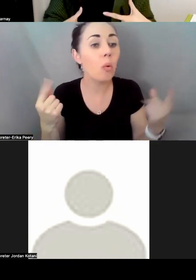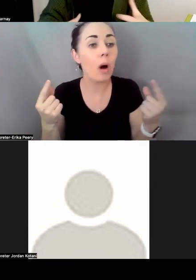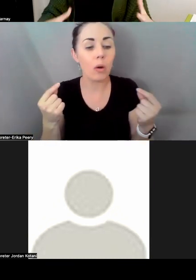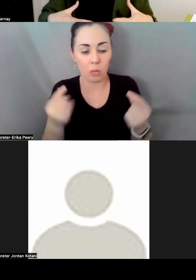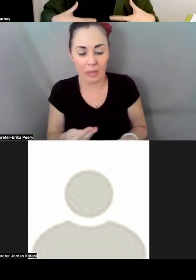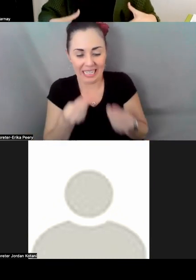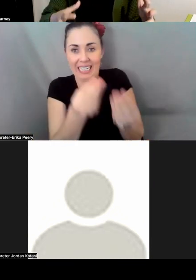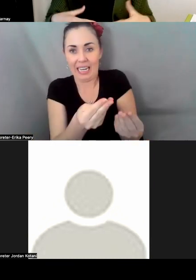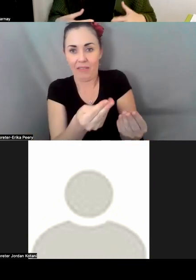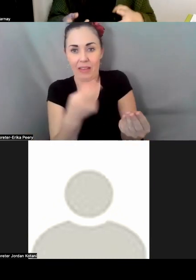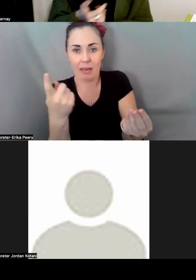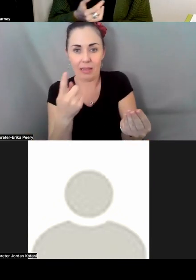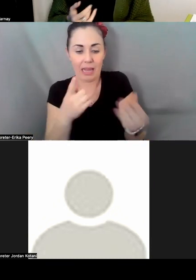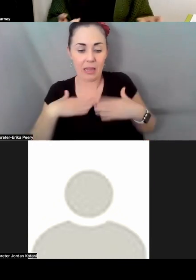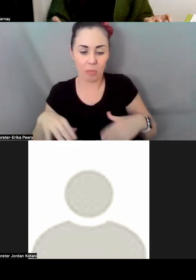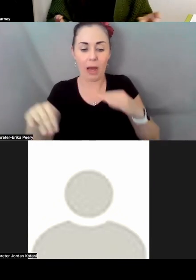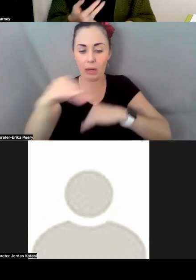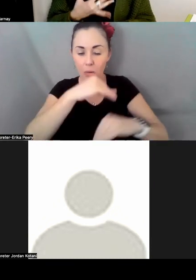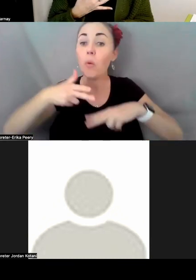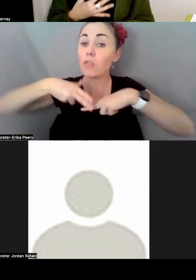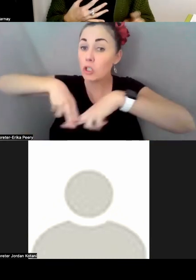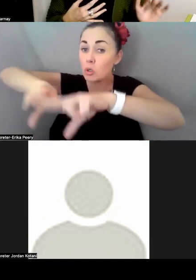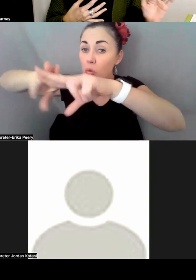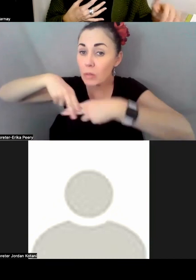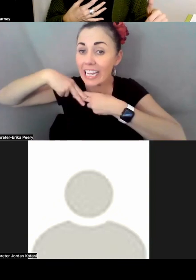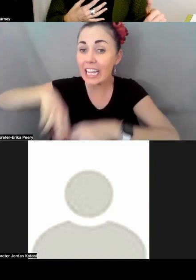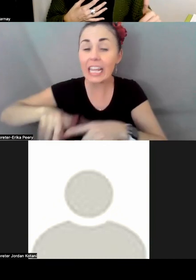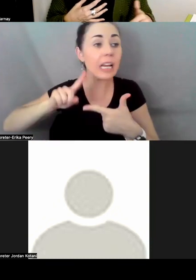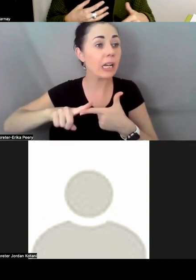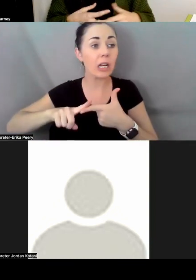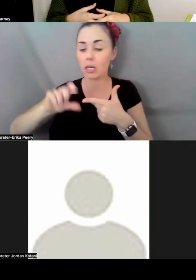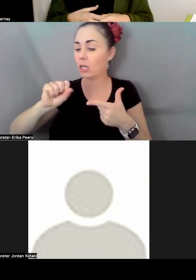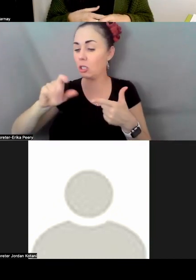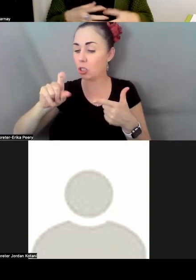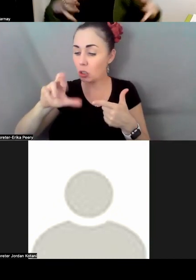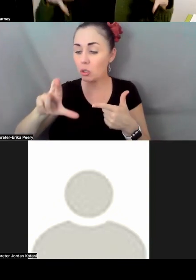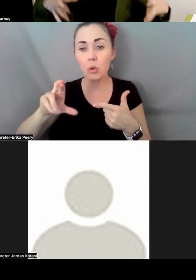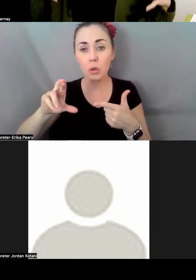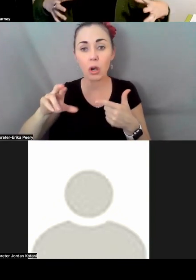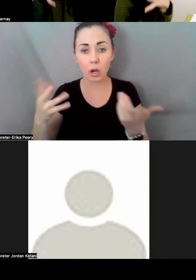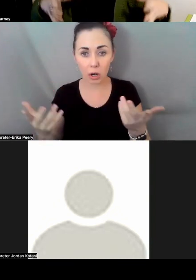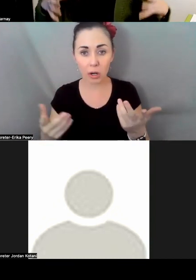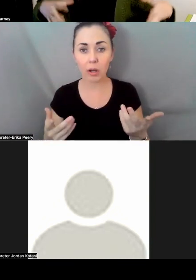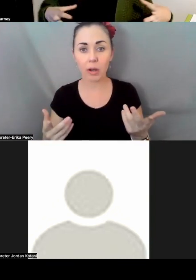that is going to get their body moving. Swings, scooter boards. Saw that in the video. Exercise